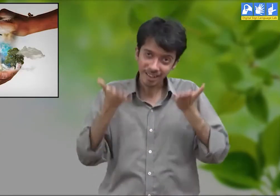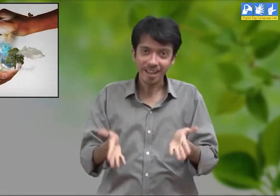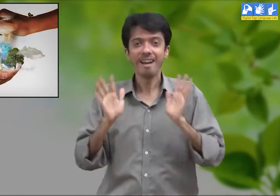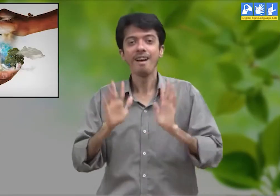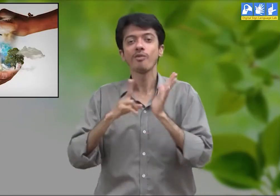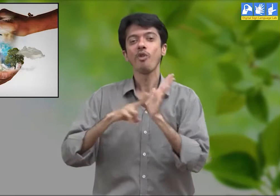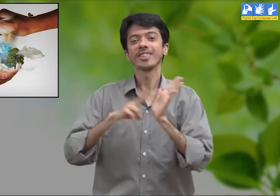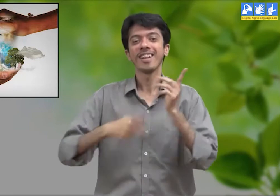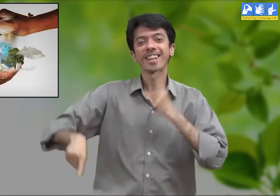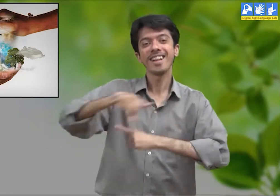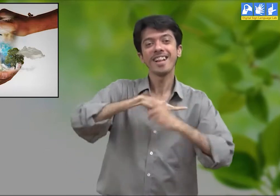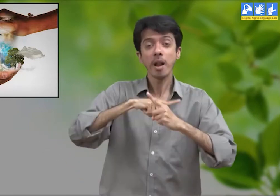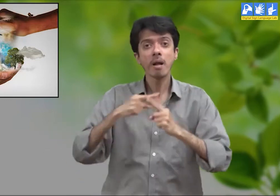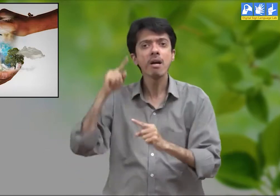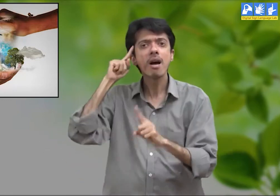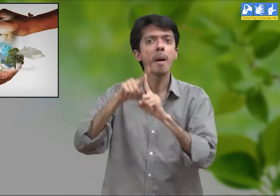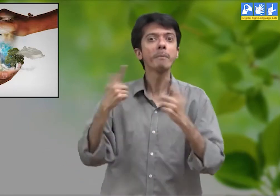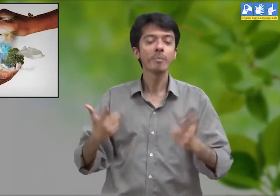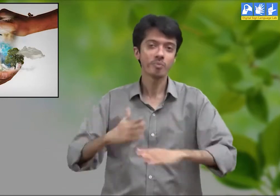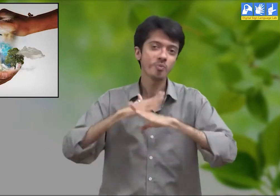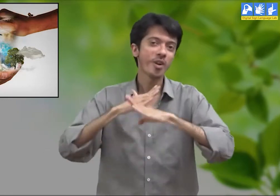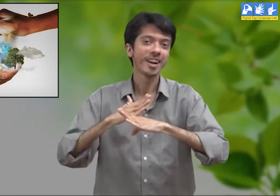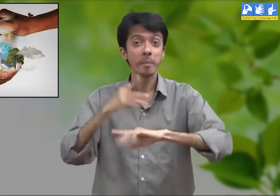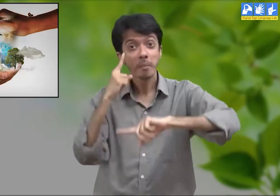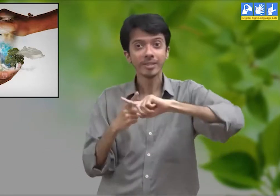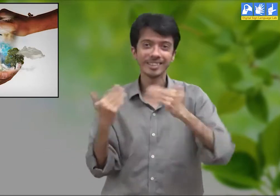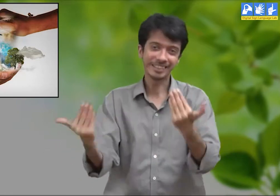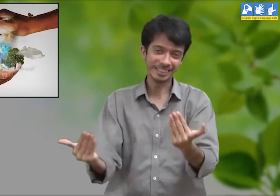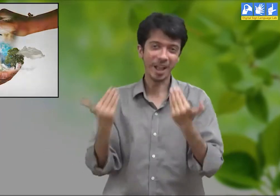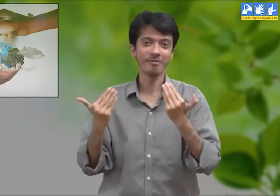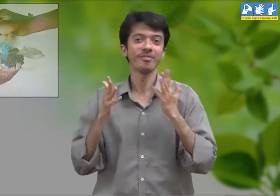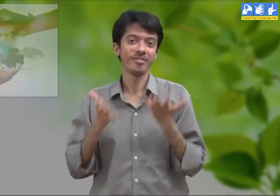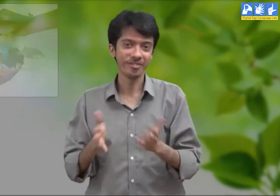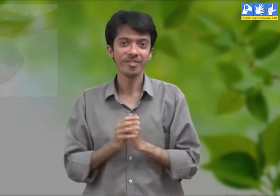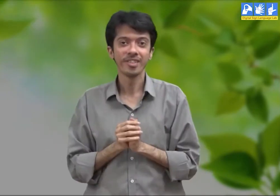This was a form of sustainable management of natural resources and environment.